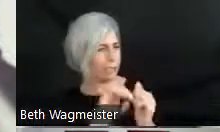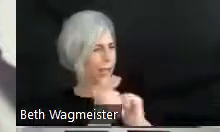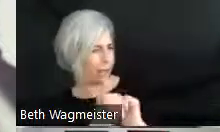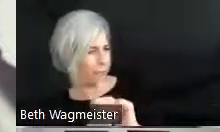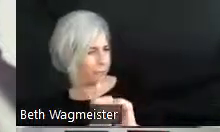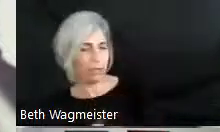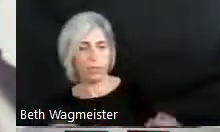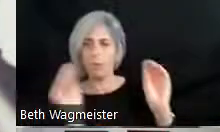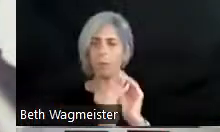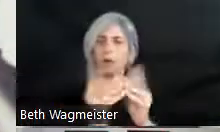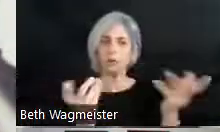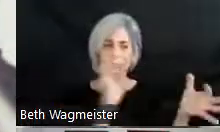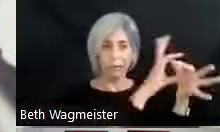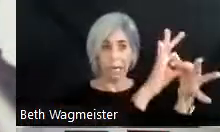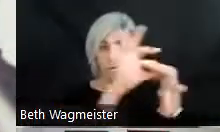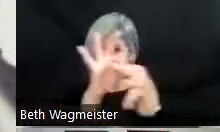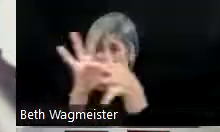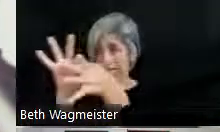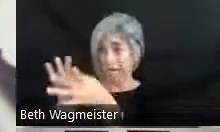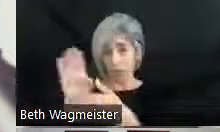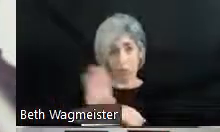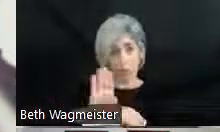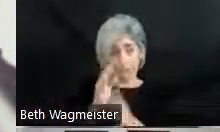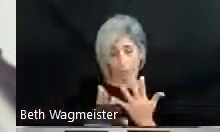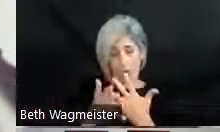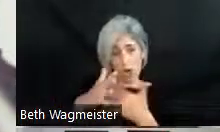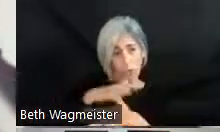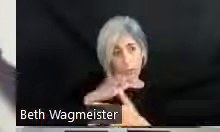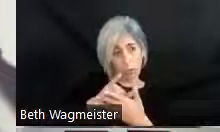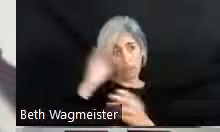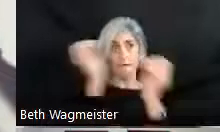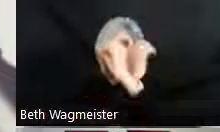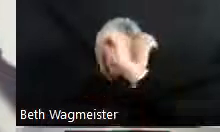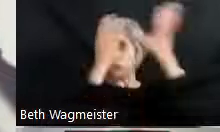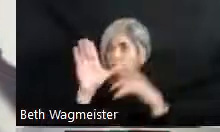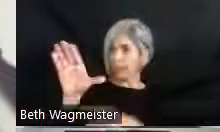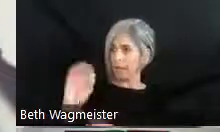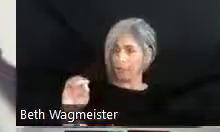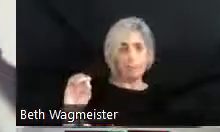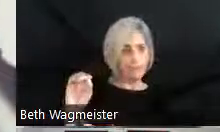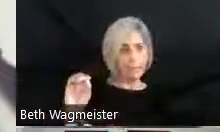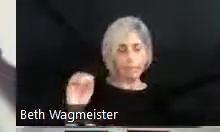you can tie in your business priorities to the vision of the company, the better the